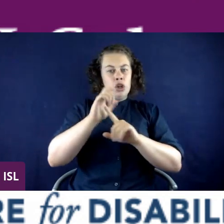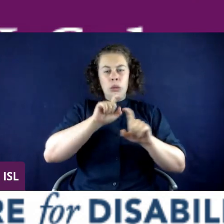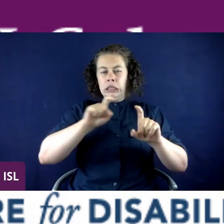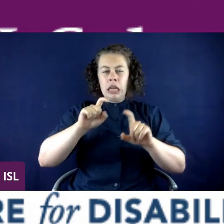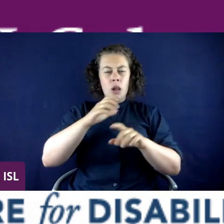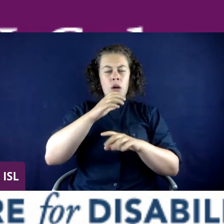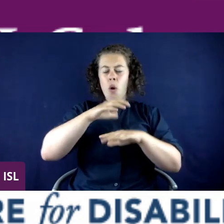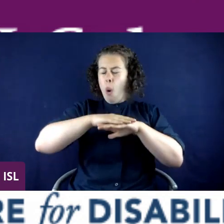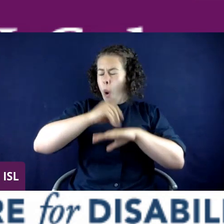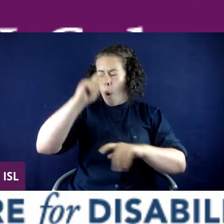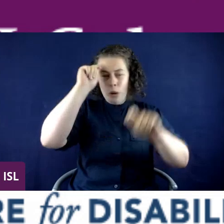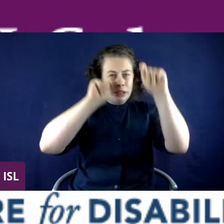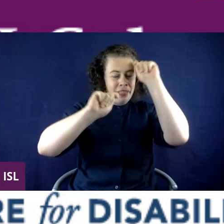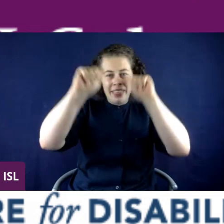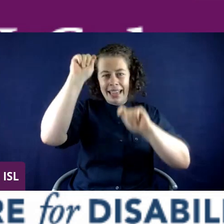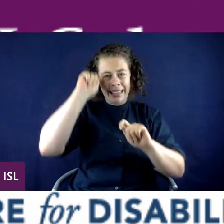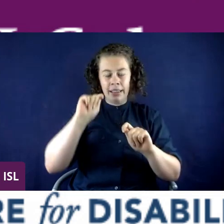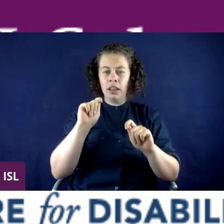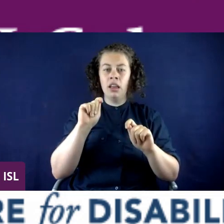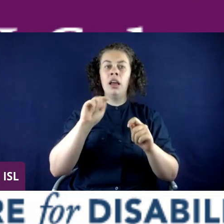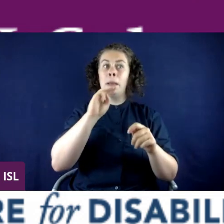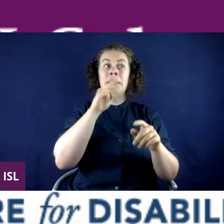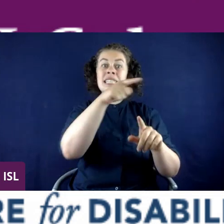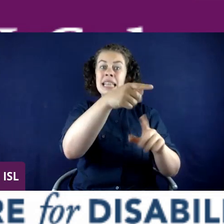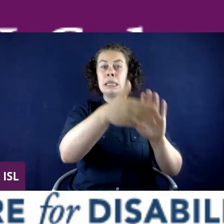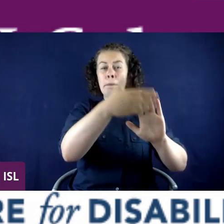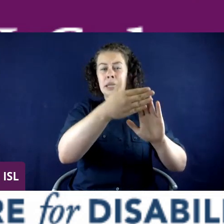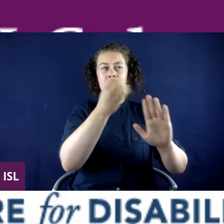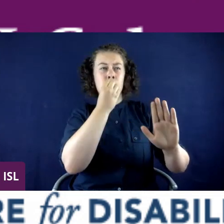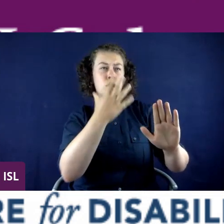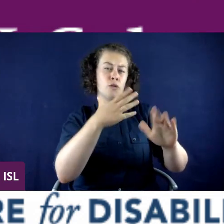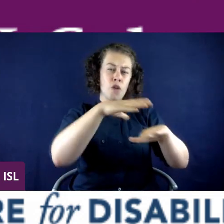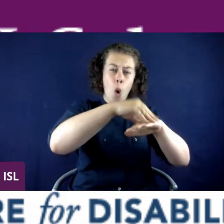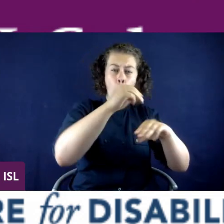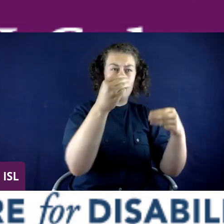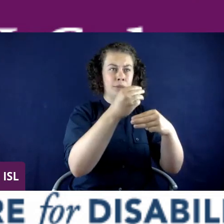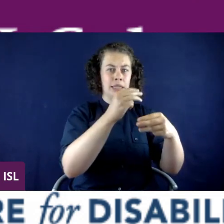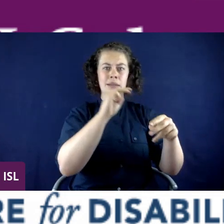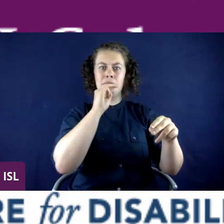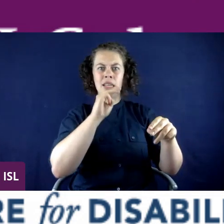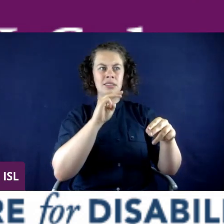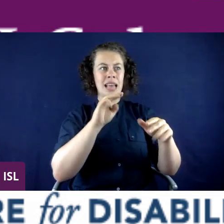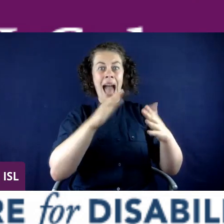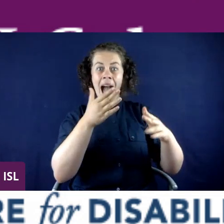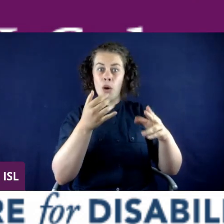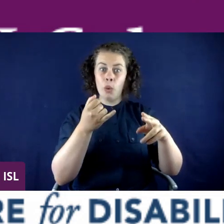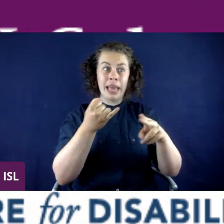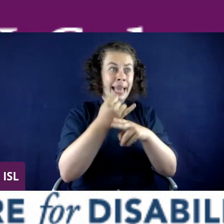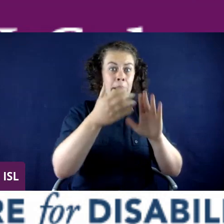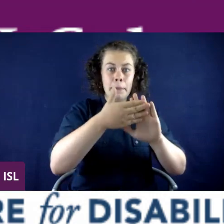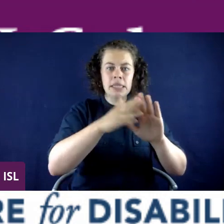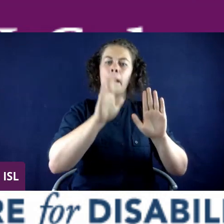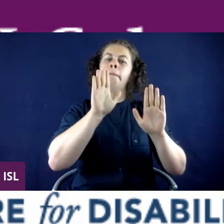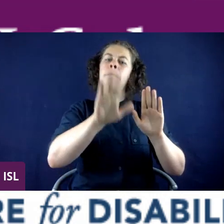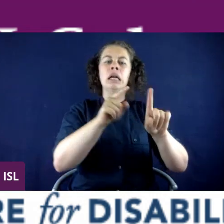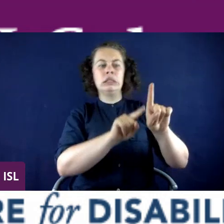And who can be involved. I think this is an opportunity at the moment.